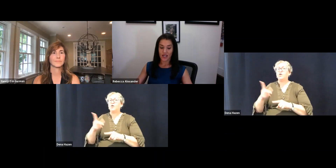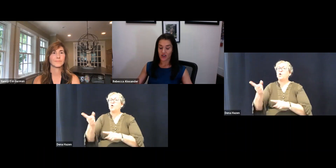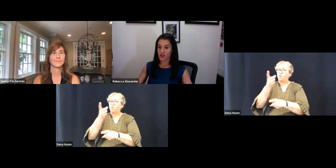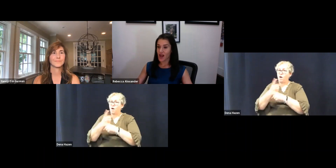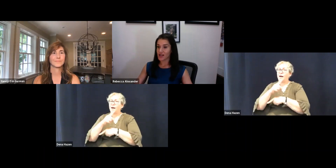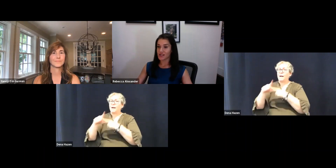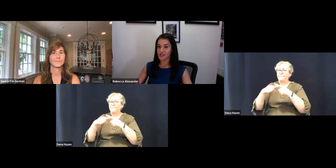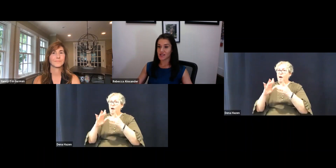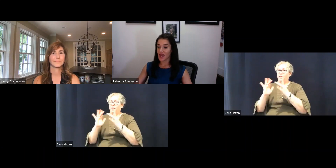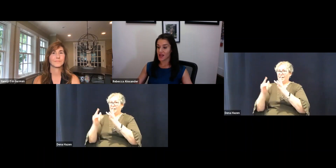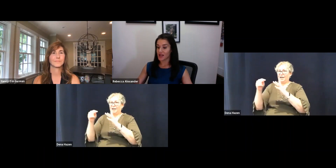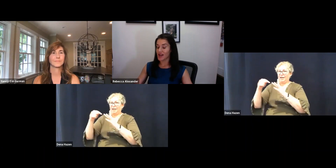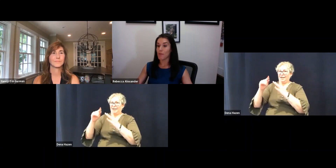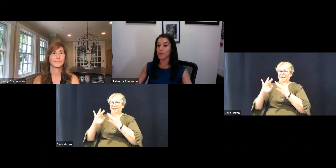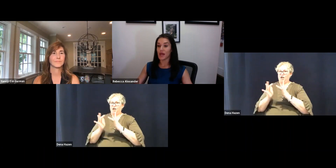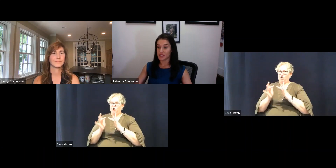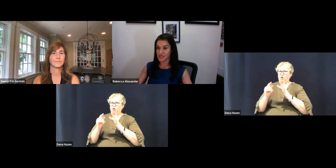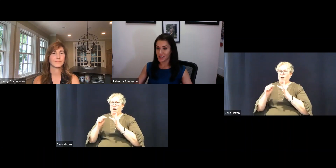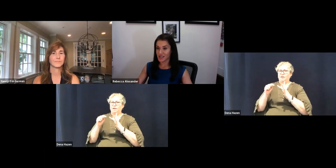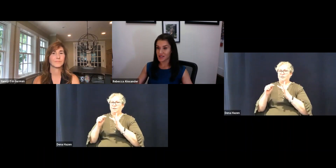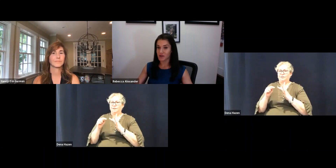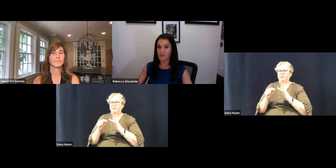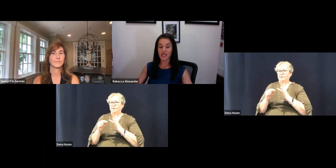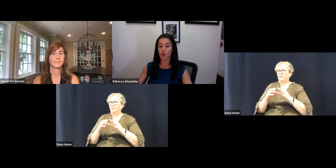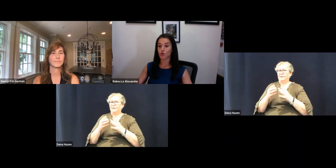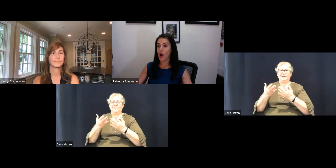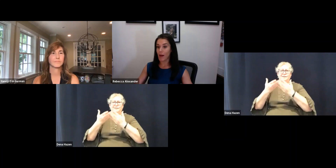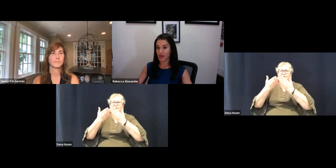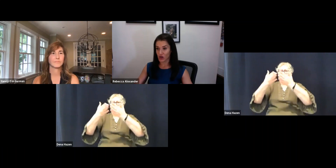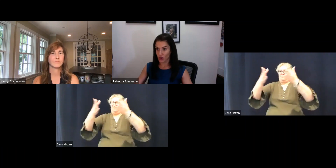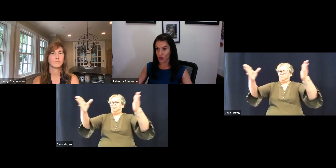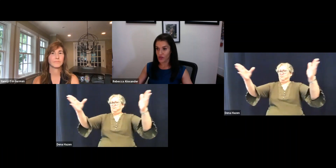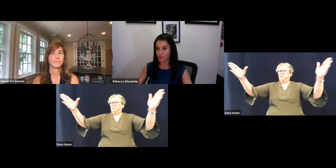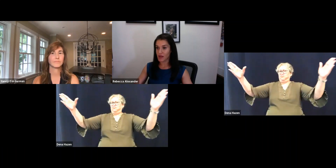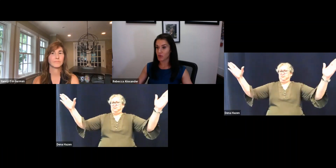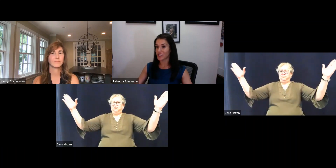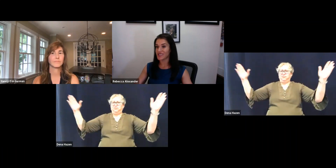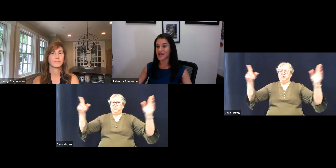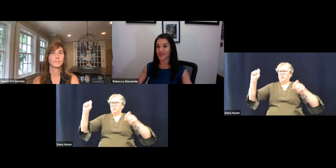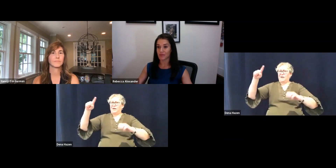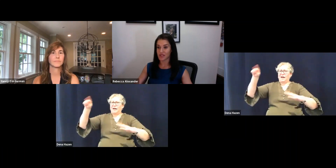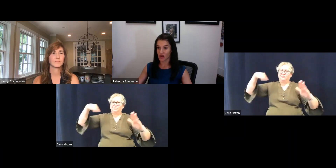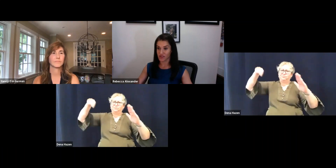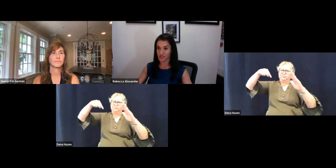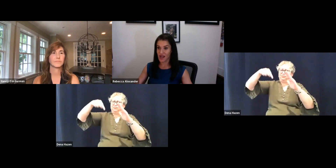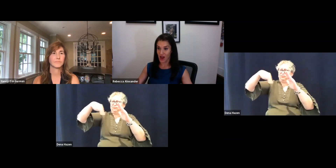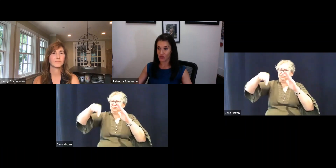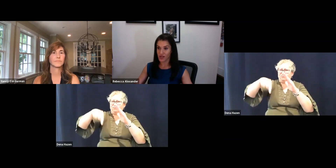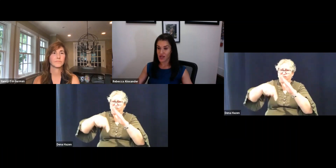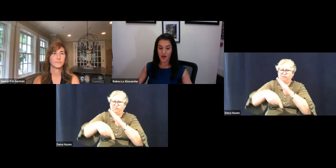The internet is an abyss. It is to me a rabbit hole that people can send themselves down.